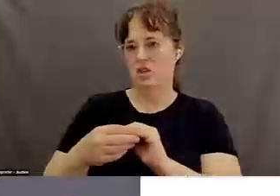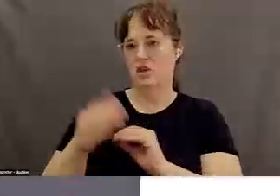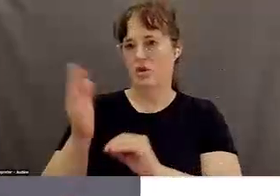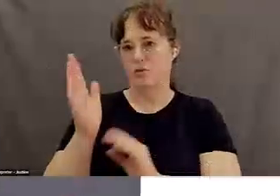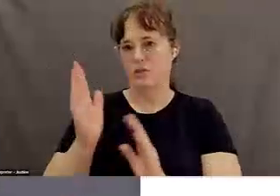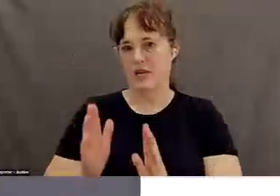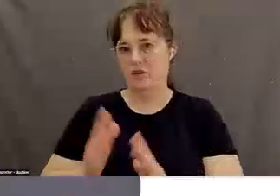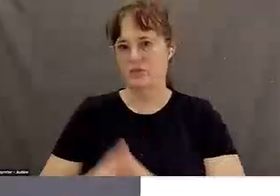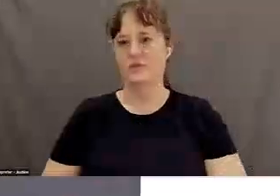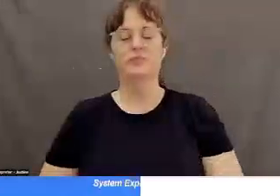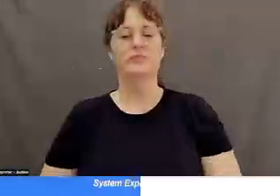Boardroom: Welcome.